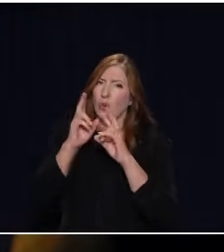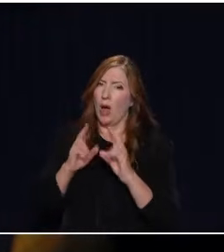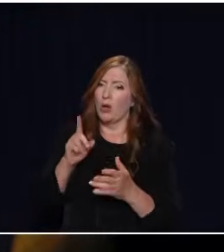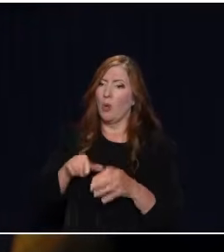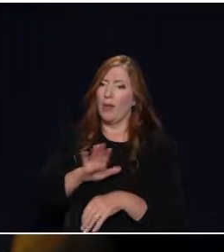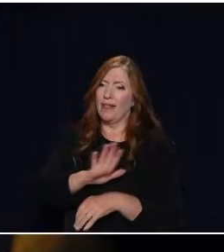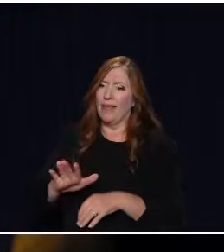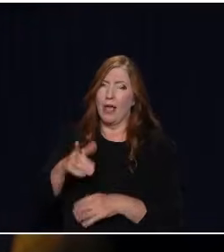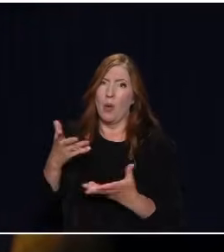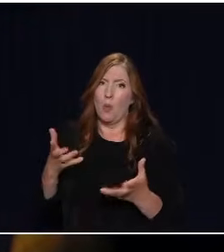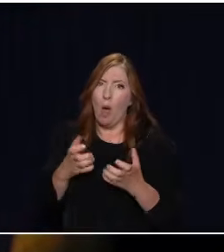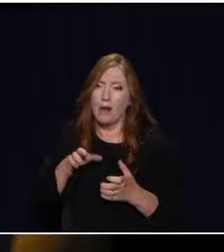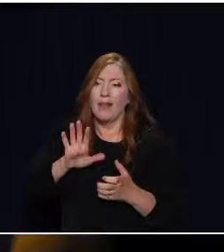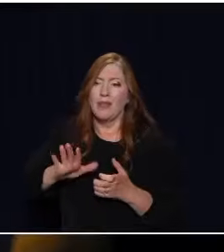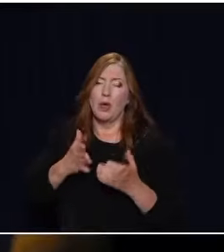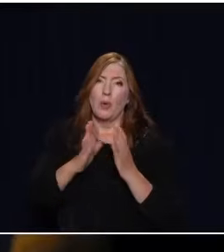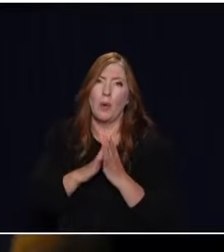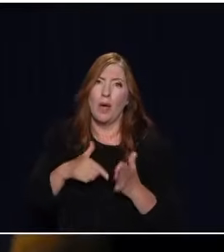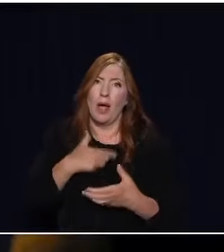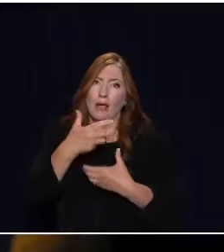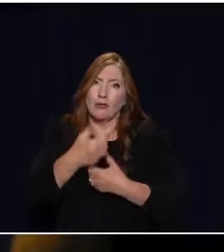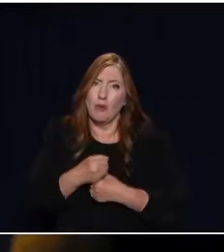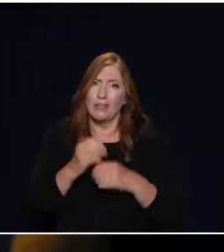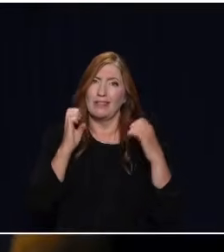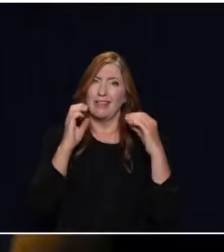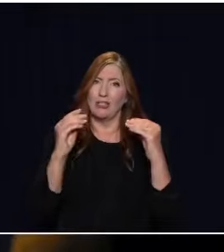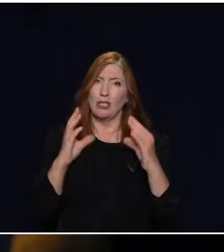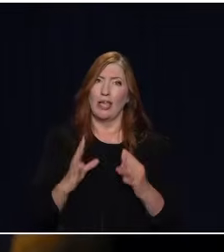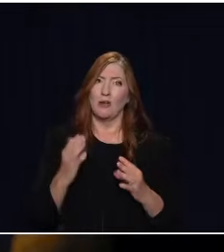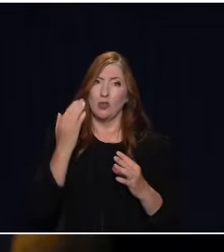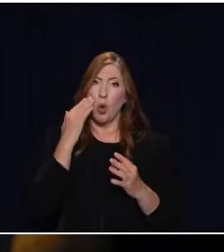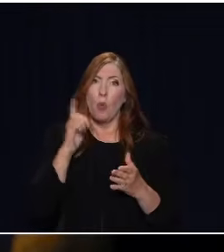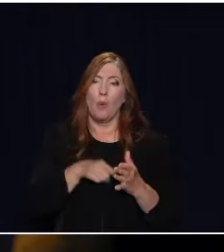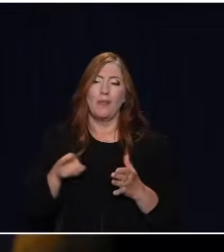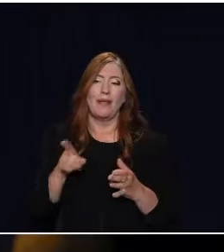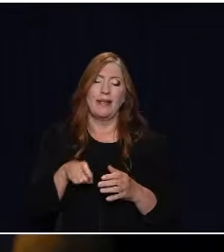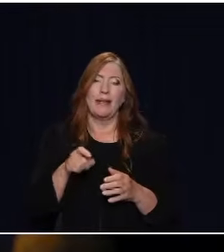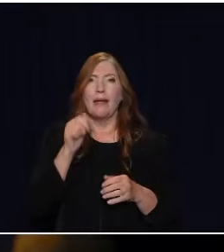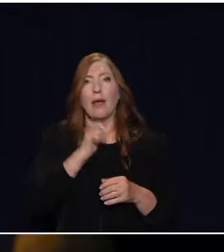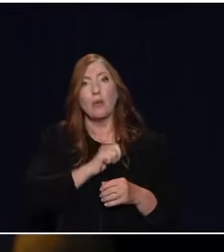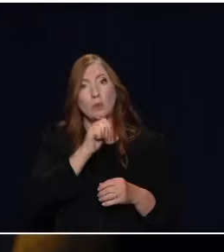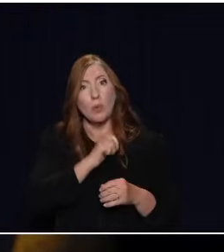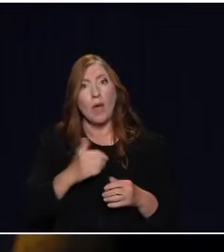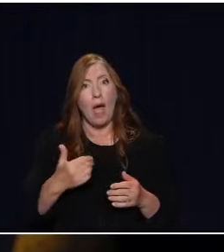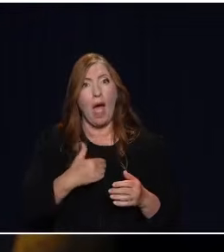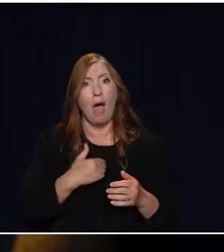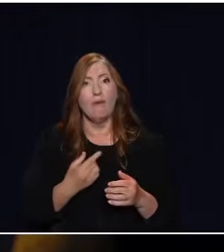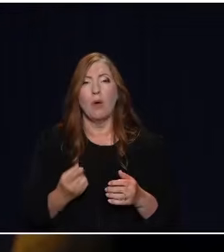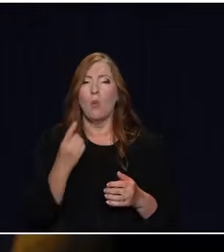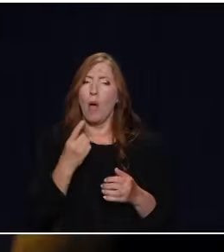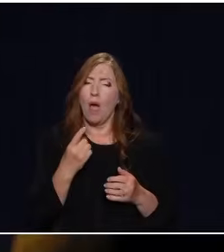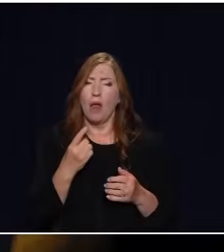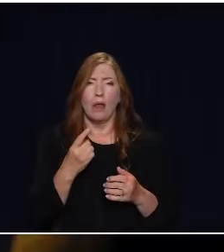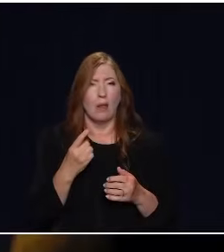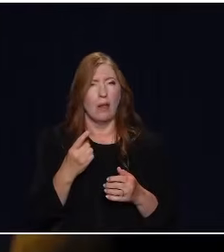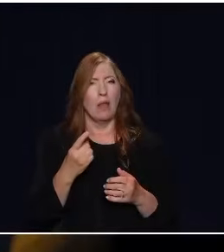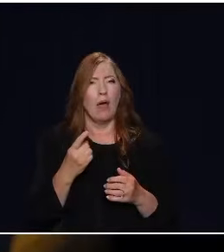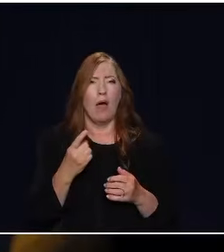NEED AND THEIR COMMUNITIES NEED.